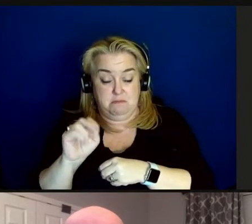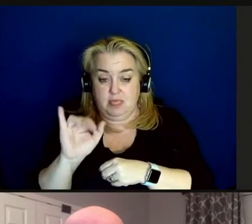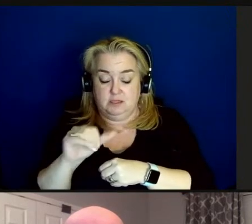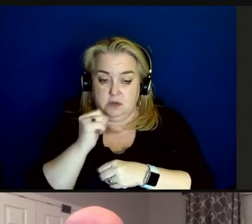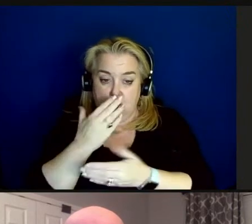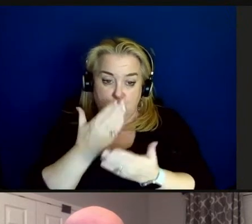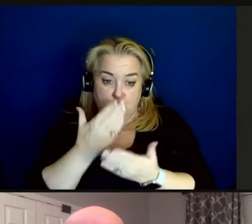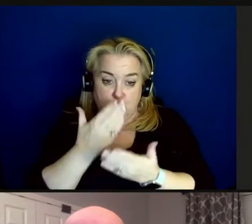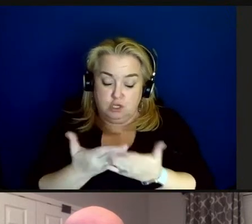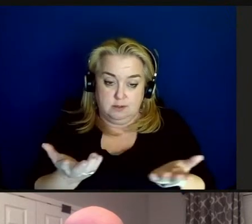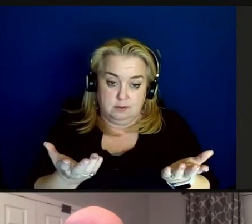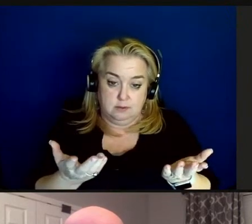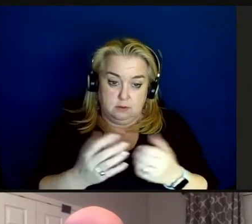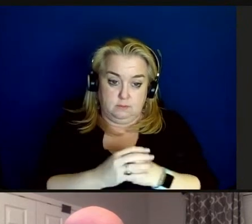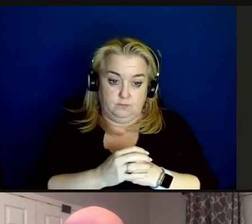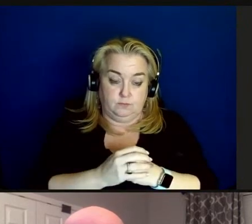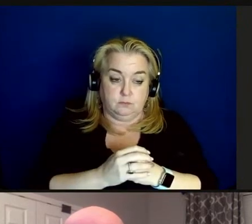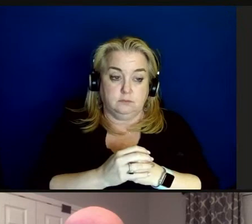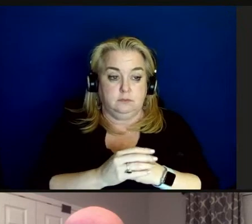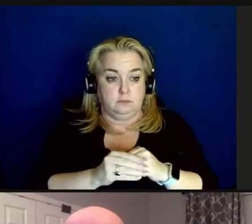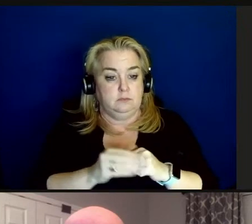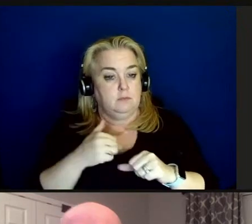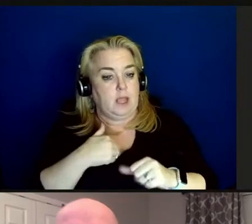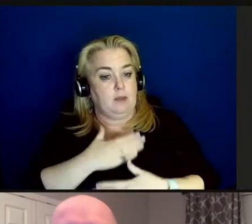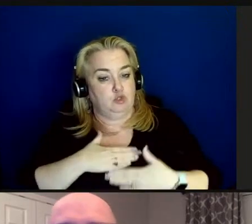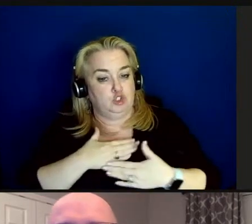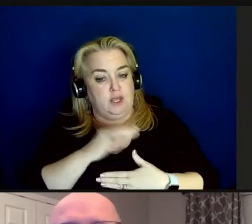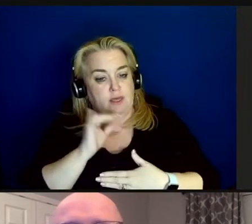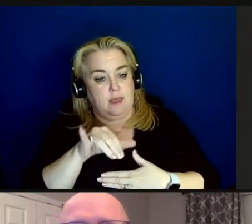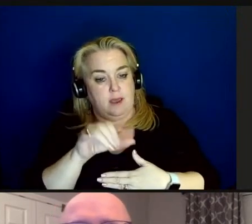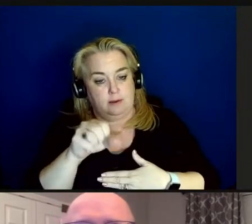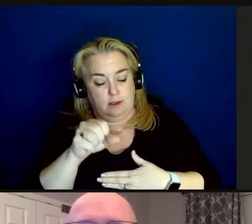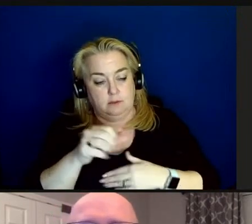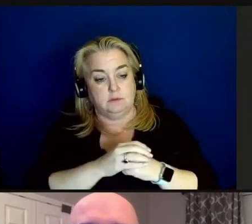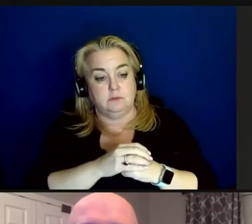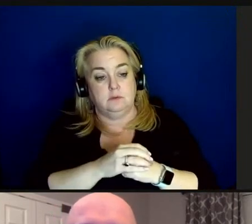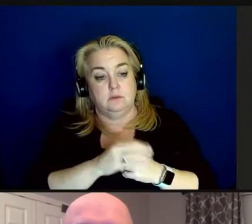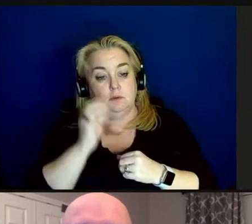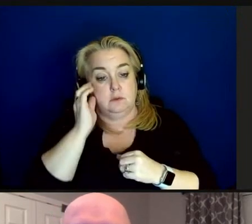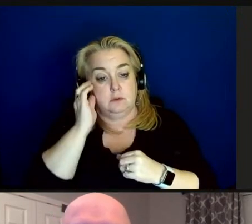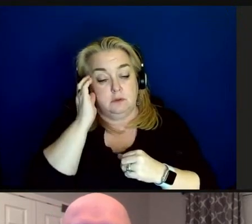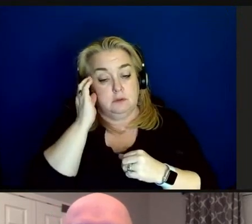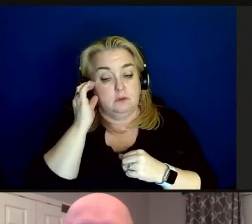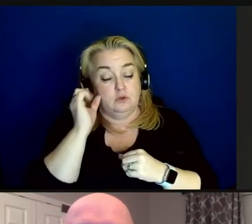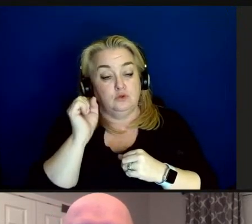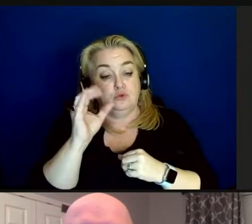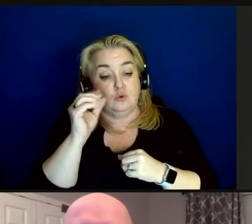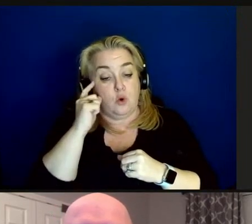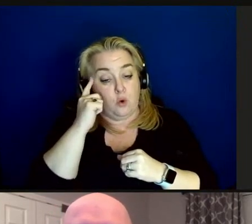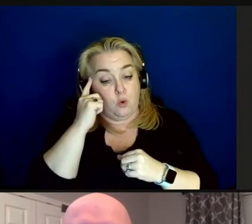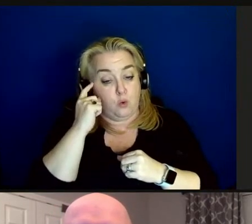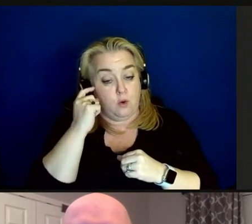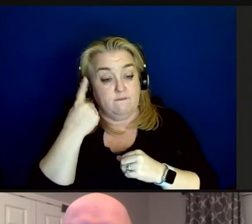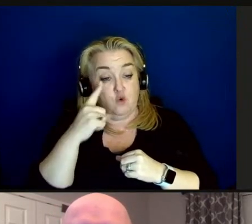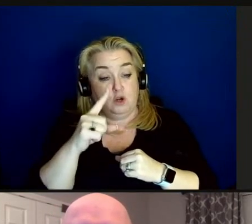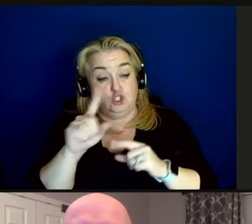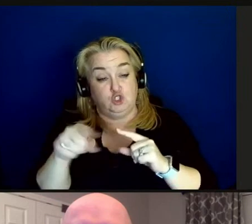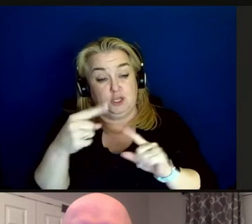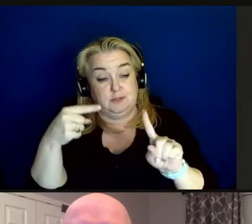THIS. YOU KNOW, WE'RE LIFTING DAYS AND WE ONLY HAD ONE FIRE STATION SALEM. THAT'S NOT A BUTTON SCENARIO,